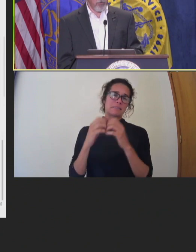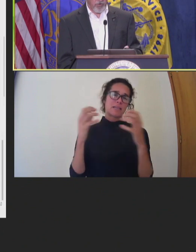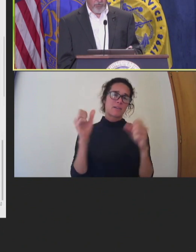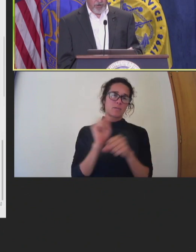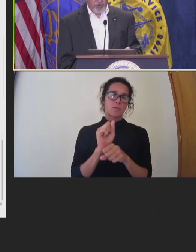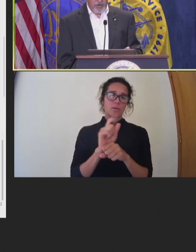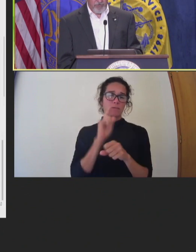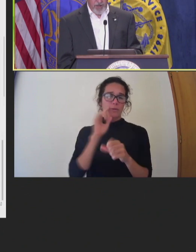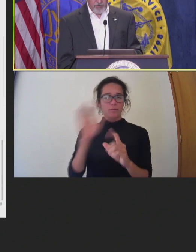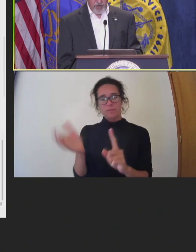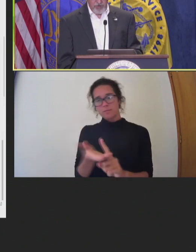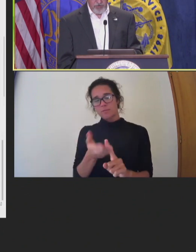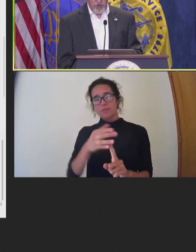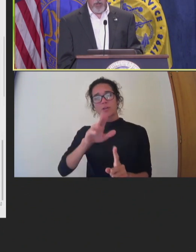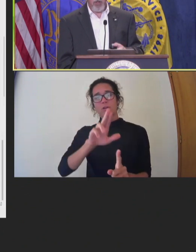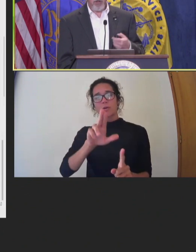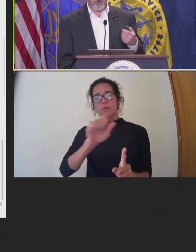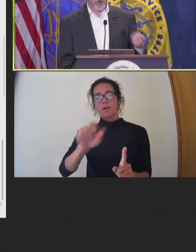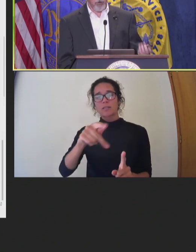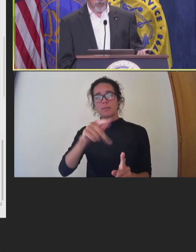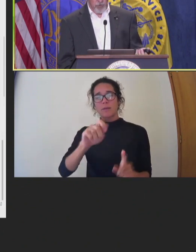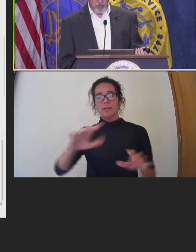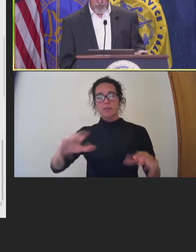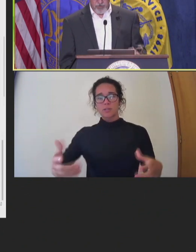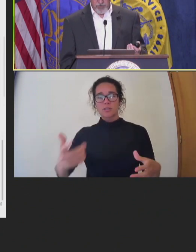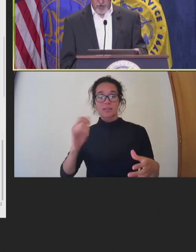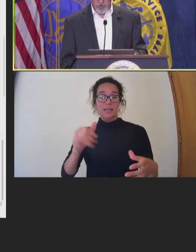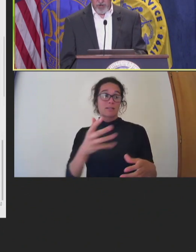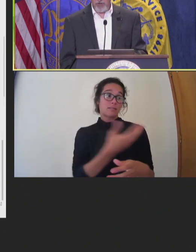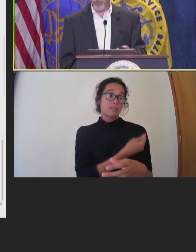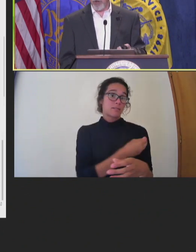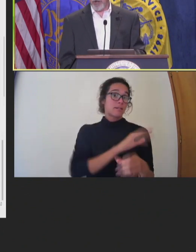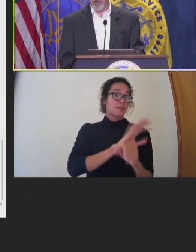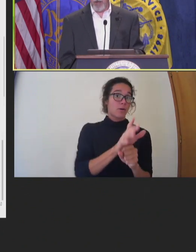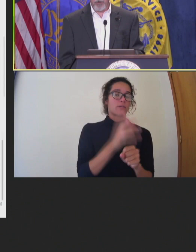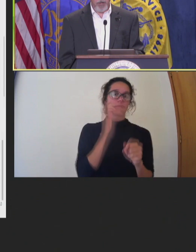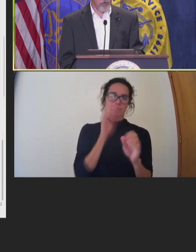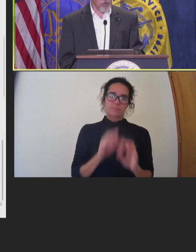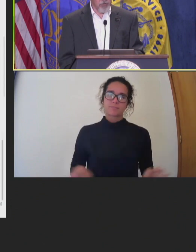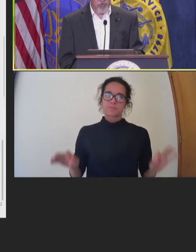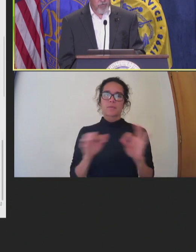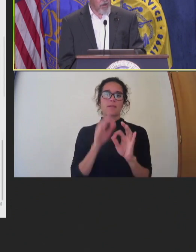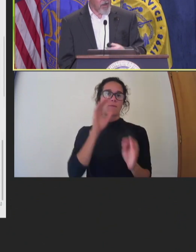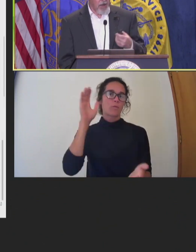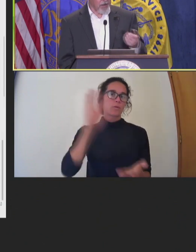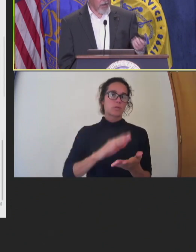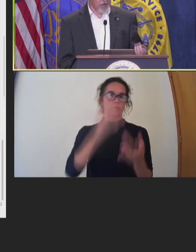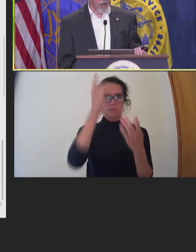COVID-19 vaccination to reduce the risk for severe disease and related complications. I can't count